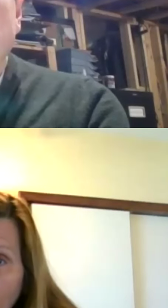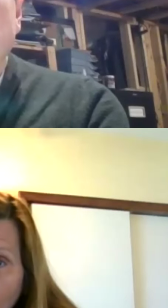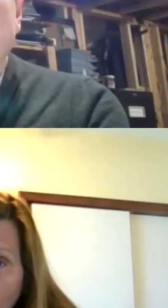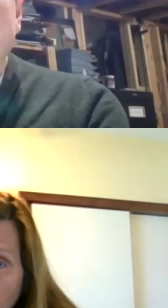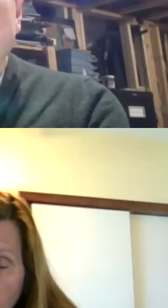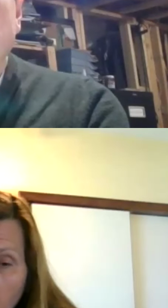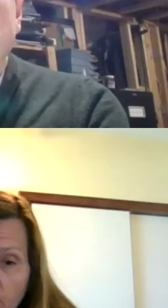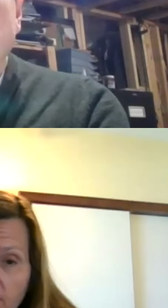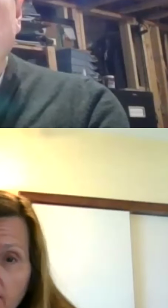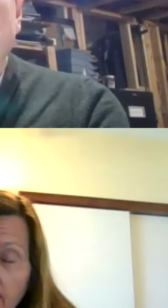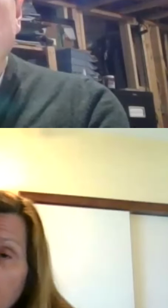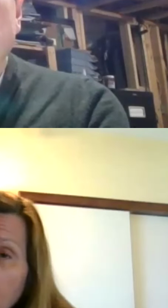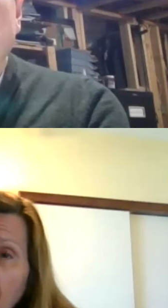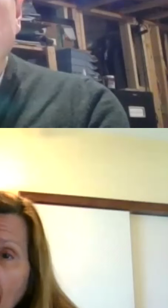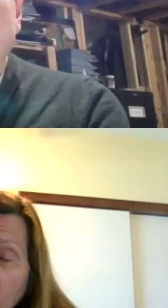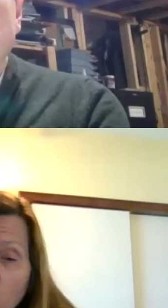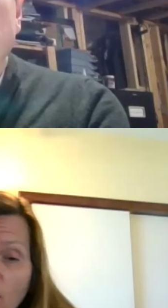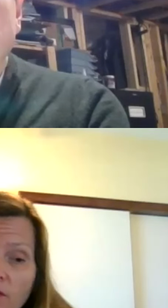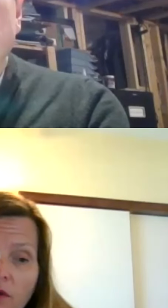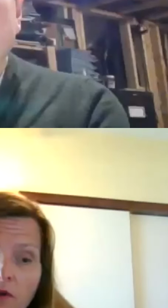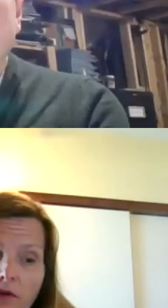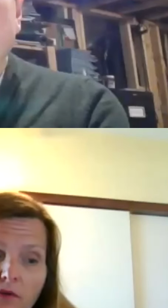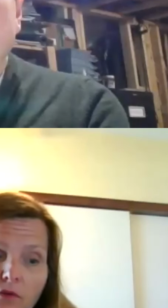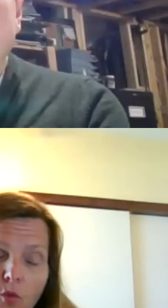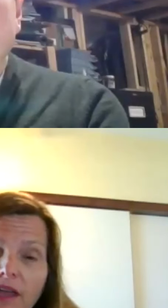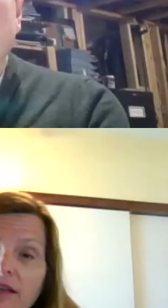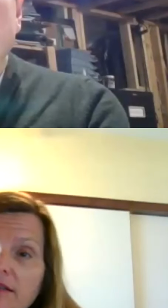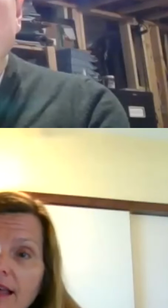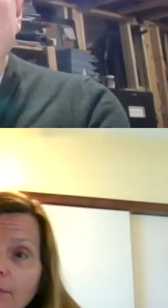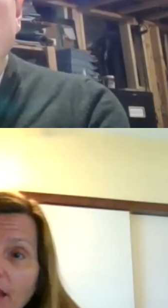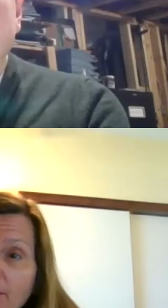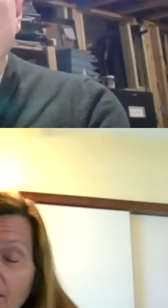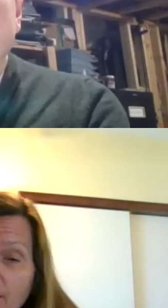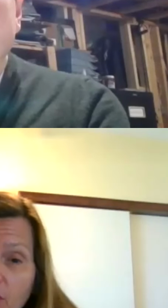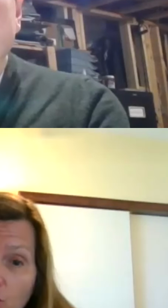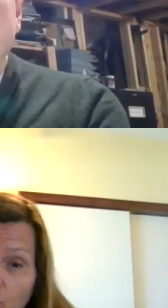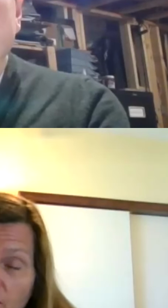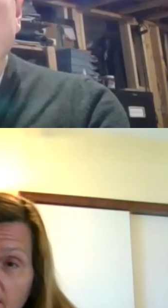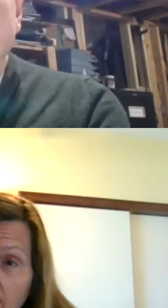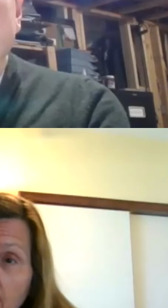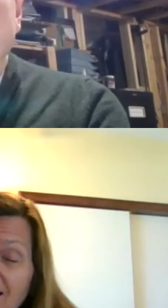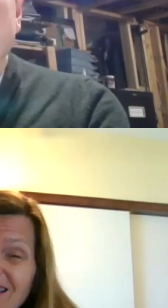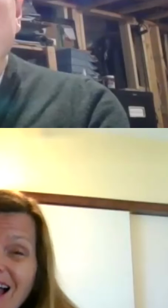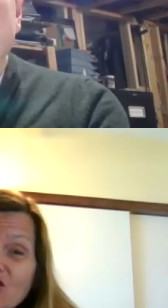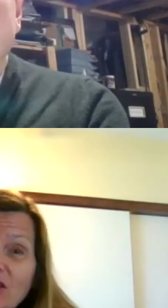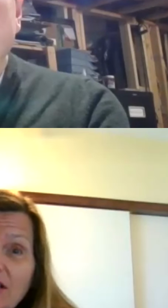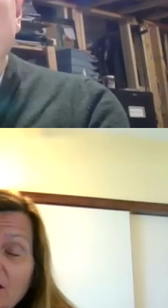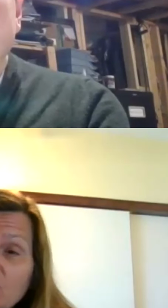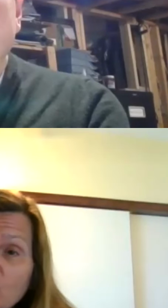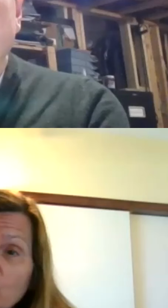» LEISA DEBONO: There is one other thing I would recommend to self managers that is self